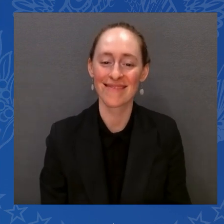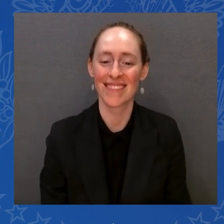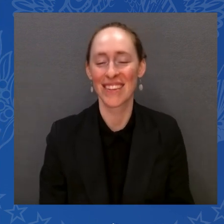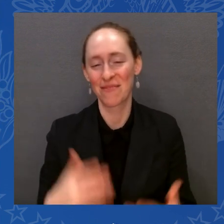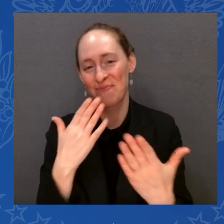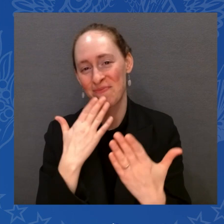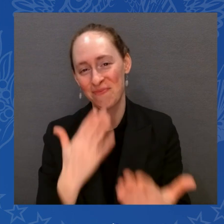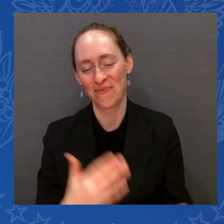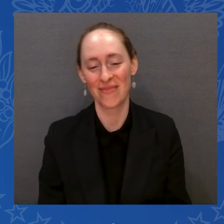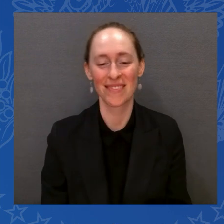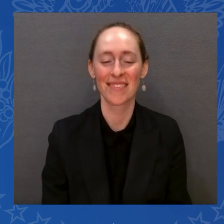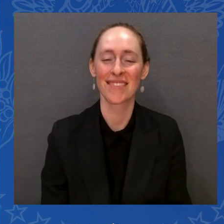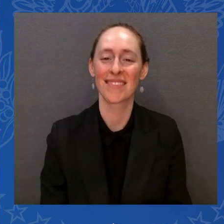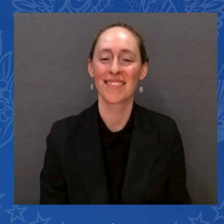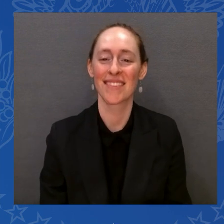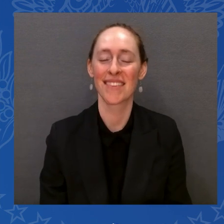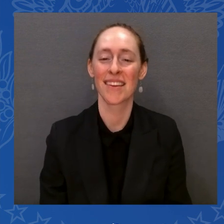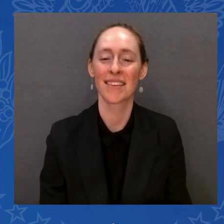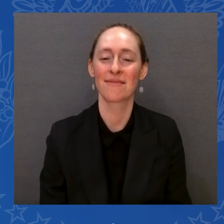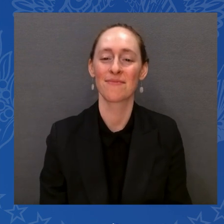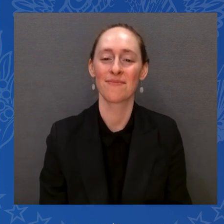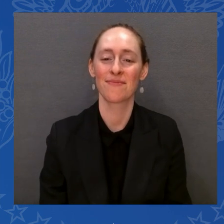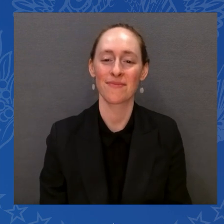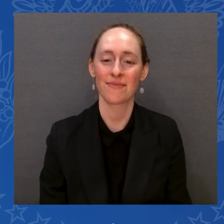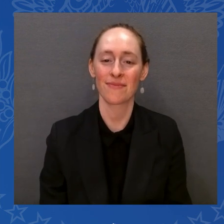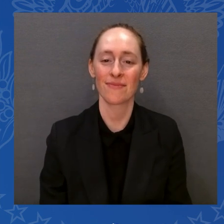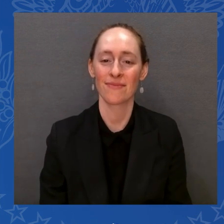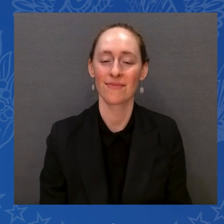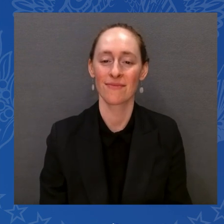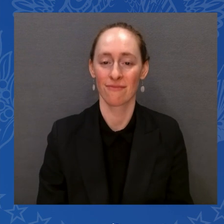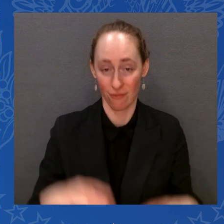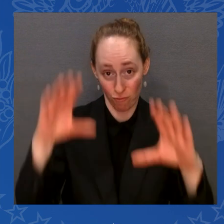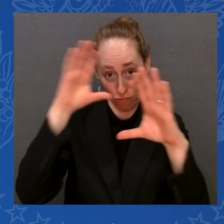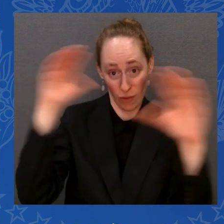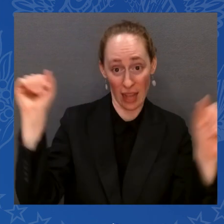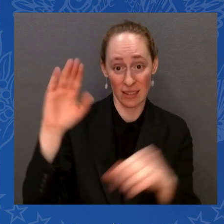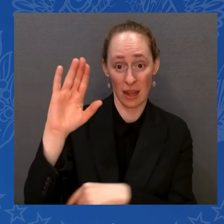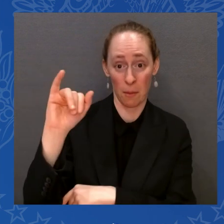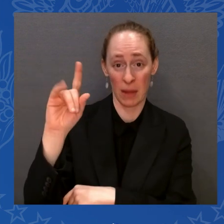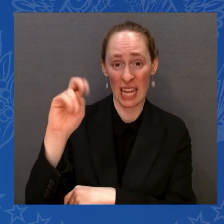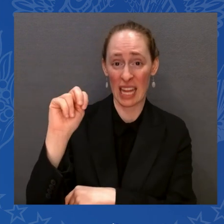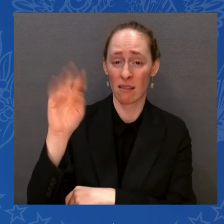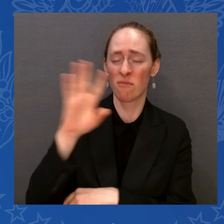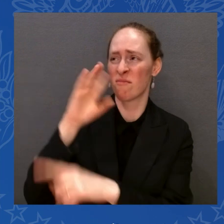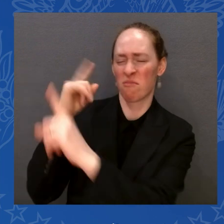President Biden is the best president in history for unions. And I am so proud and greatly honored